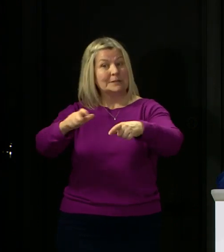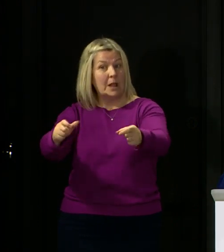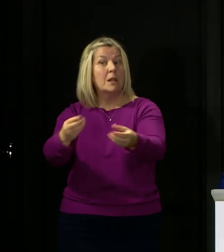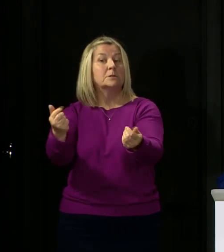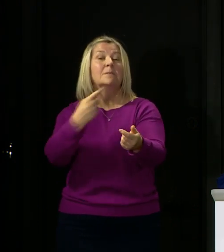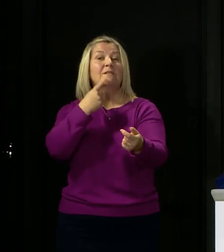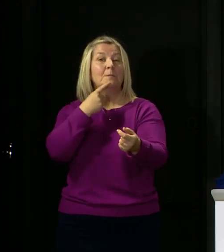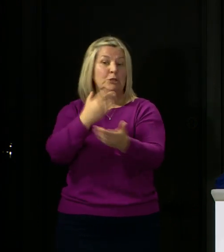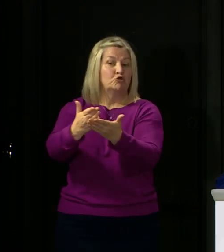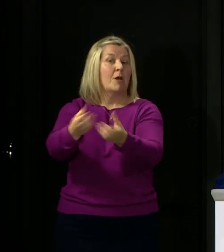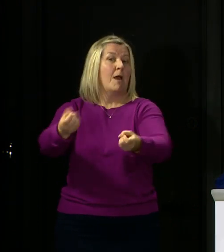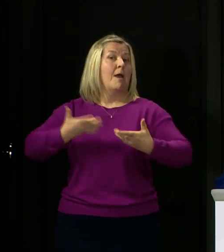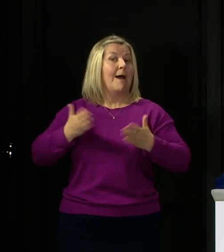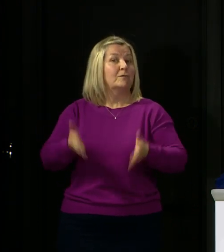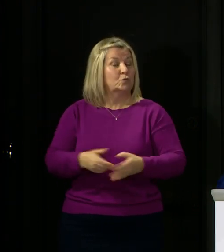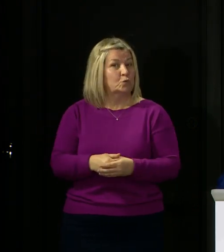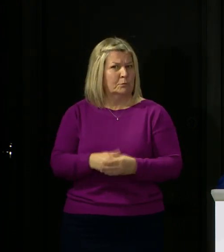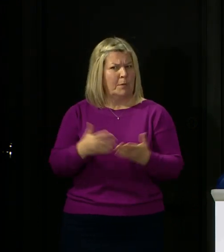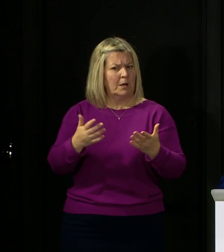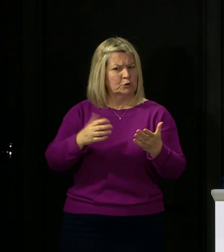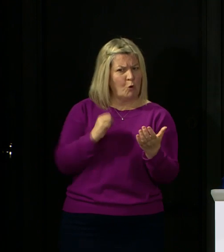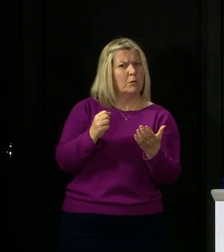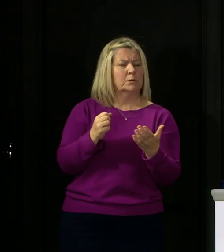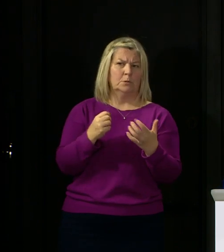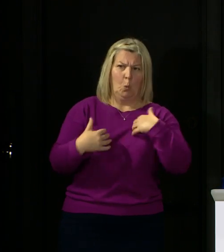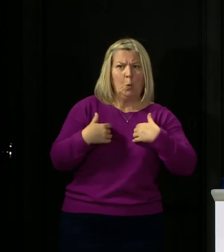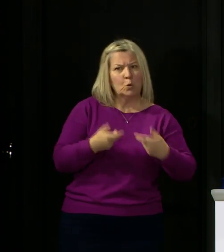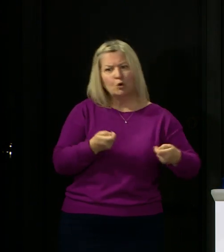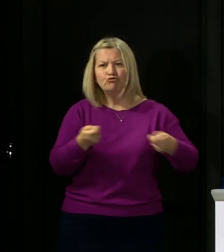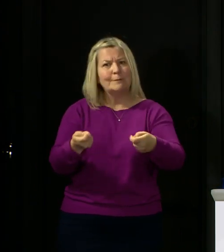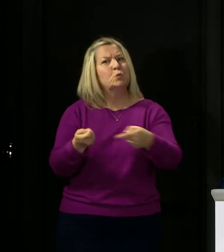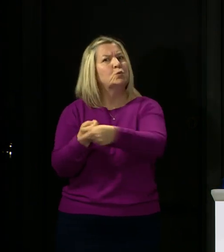we are very keen to contribute to that. So, you know, we are absolutely open to anything.